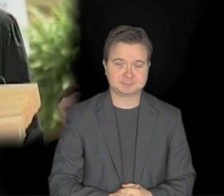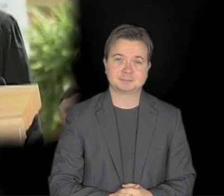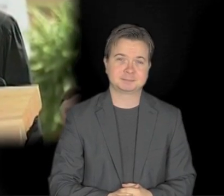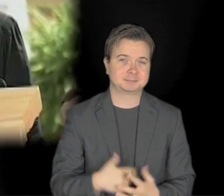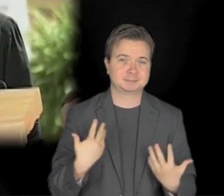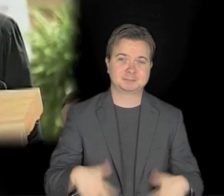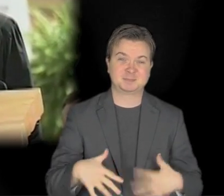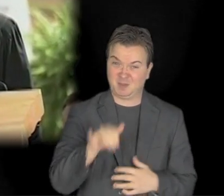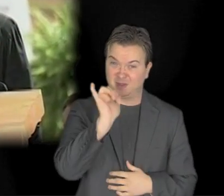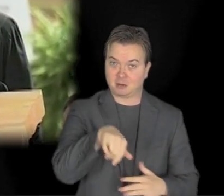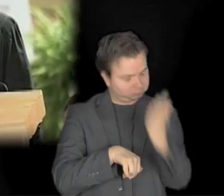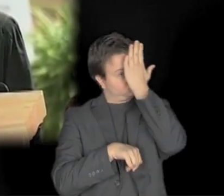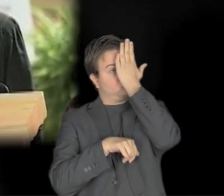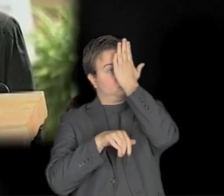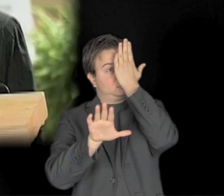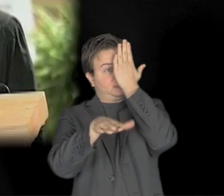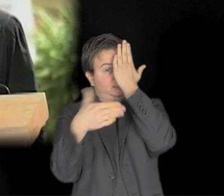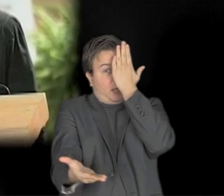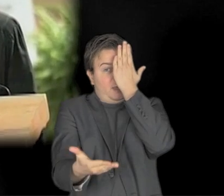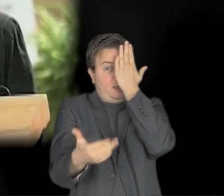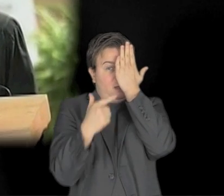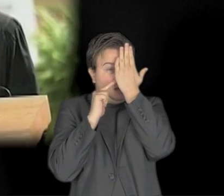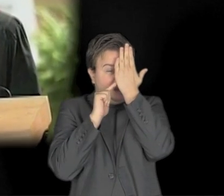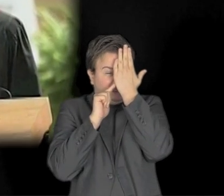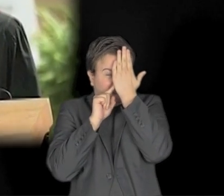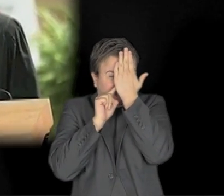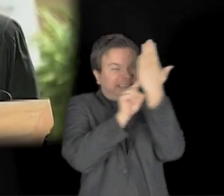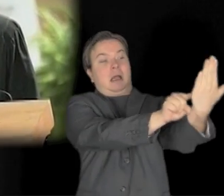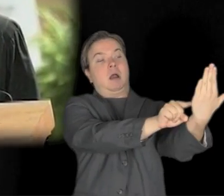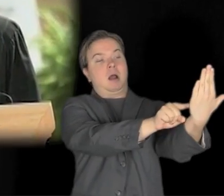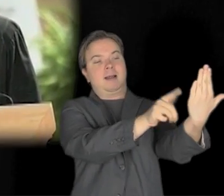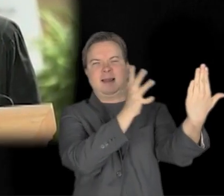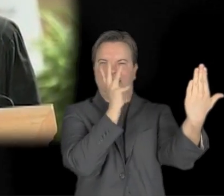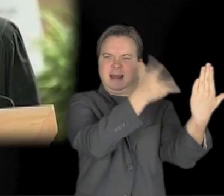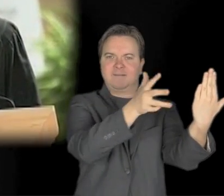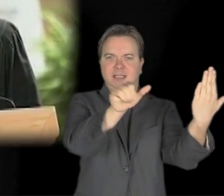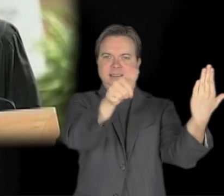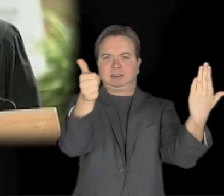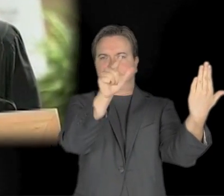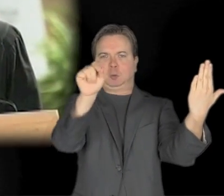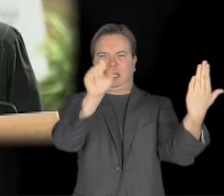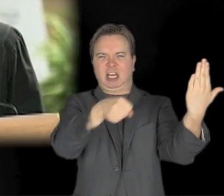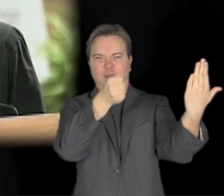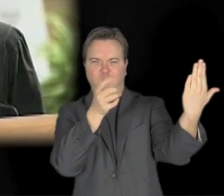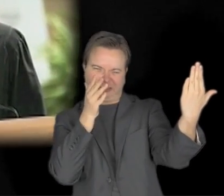This was the closest I've been to facing death, and I hope it's the closest I get for a few more decades.